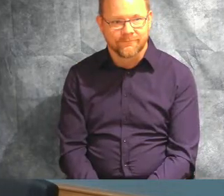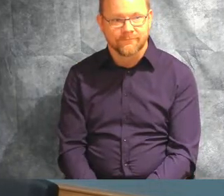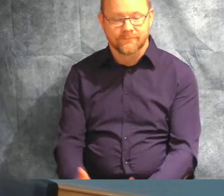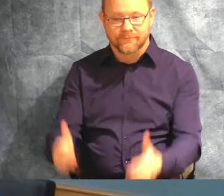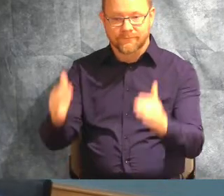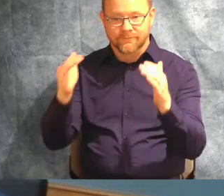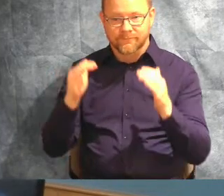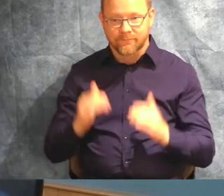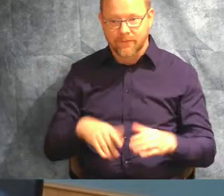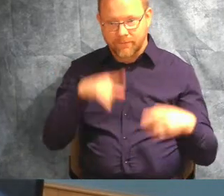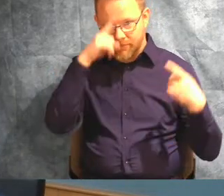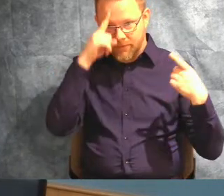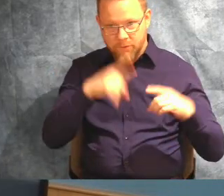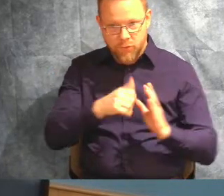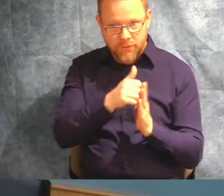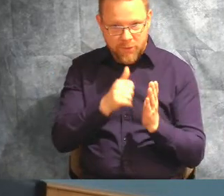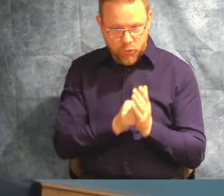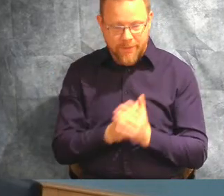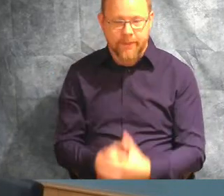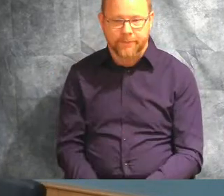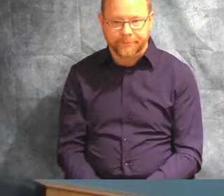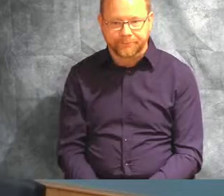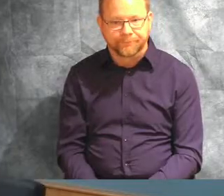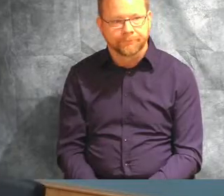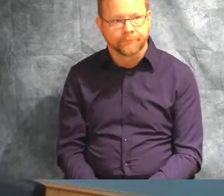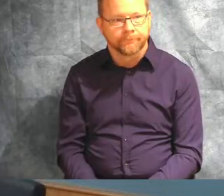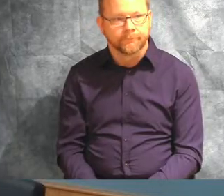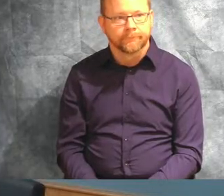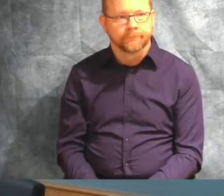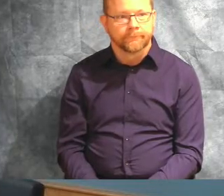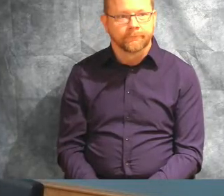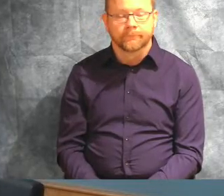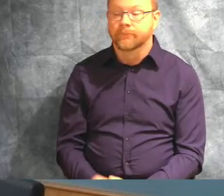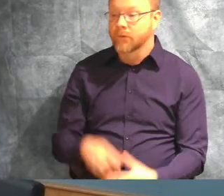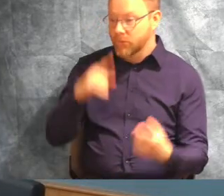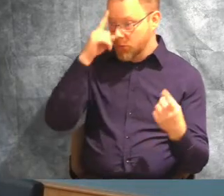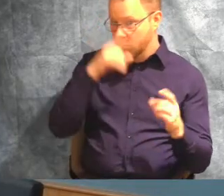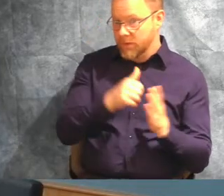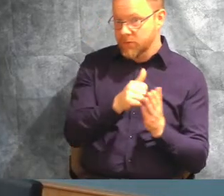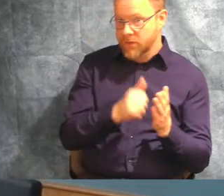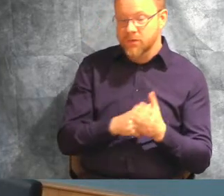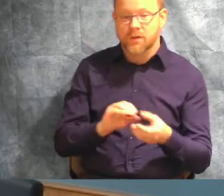consent agenda items. Thank you, Commissioners. Uh, consent agenda starts at item number four.